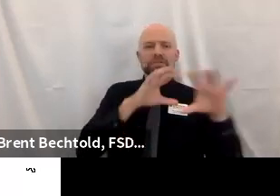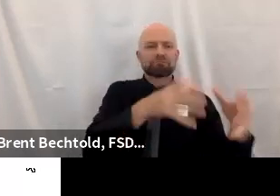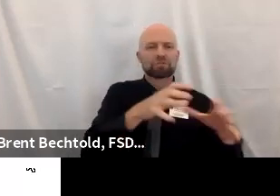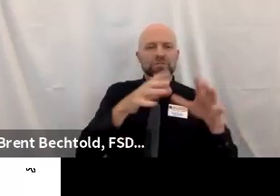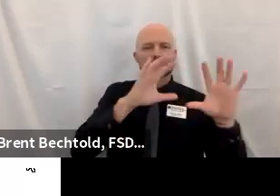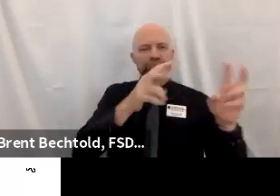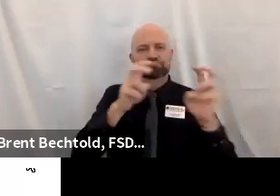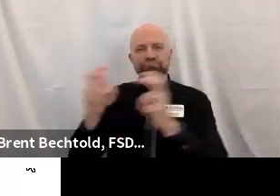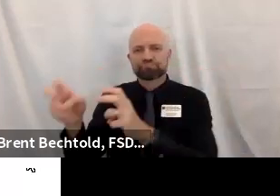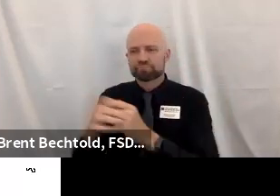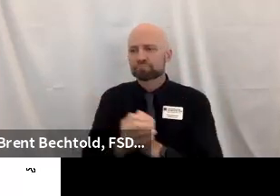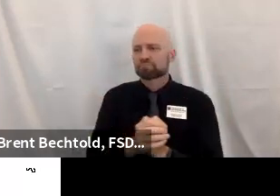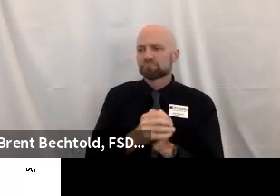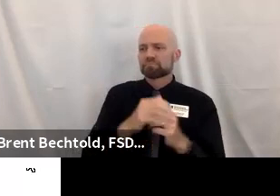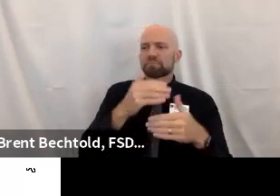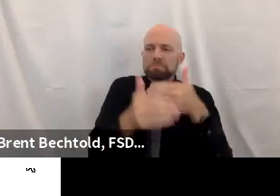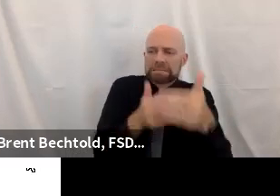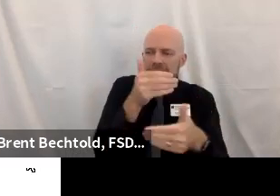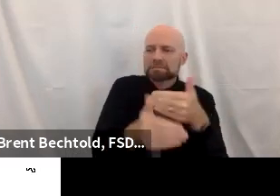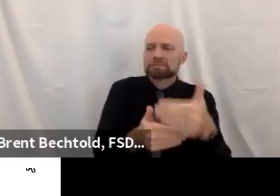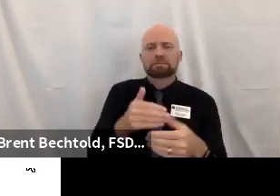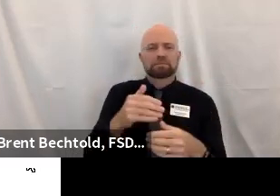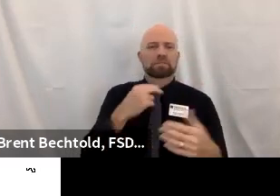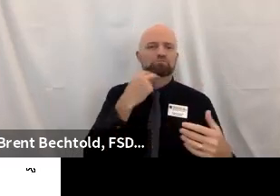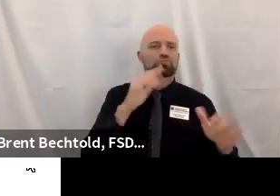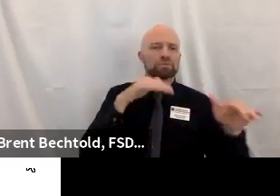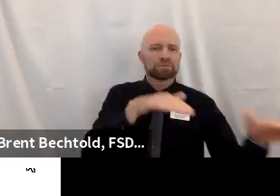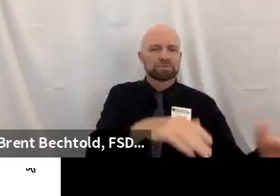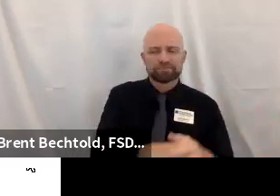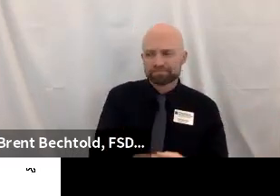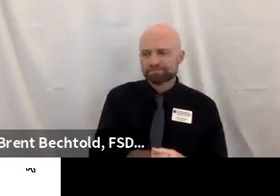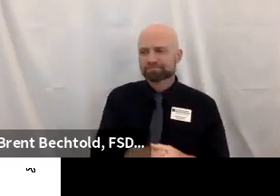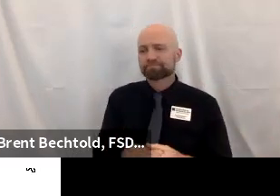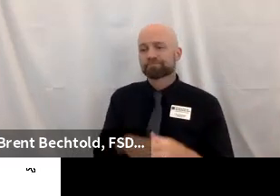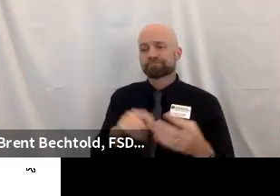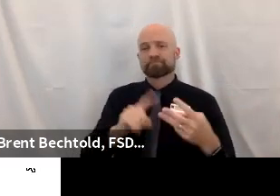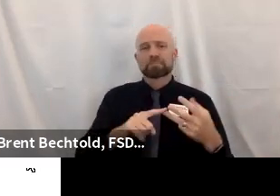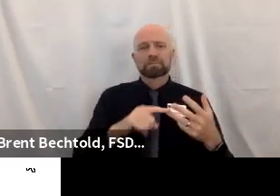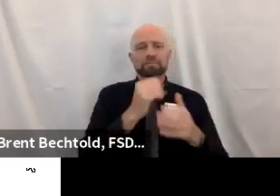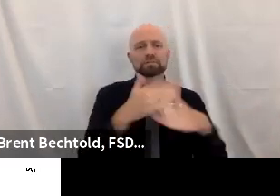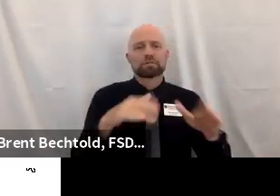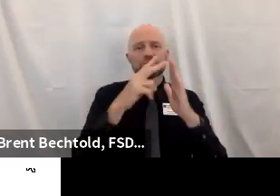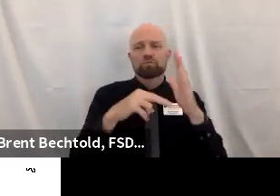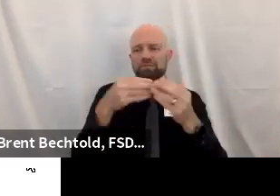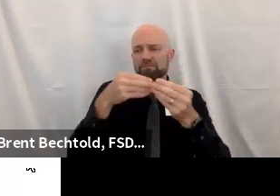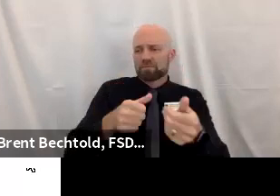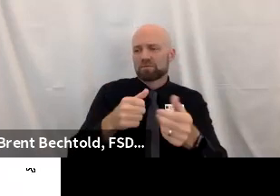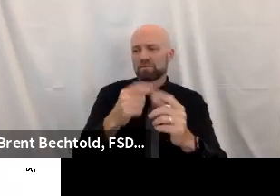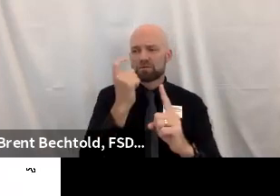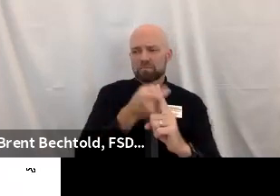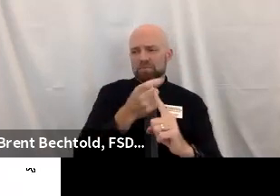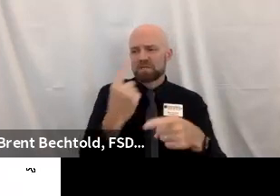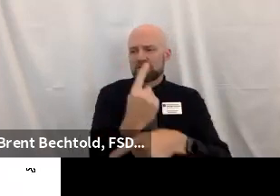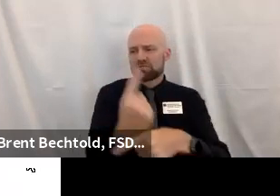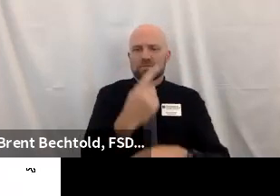expression, and volume, phrasing, pace and prosody. The third area is silent reading fluency,